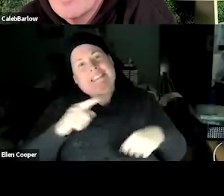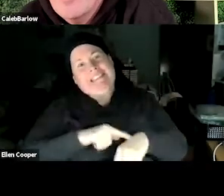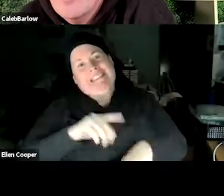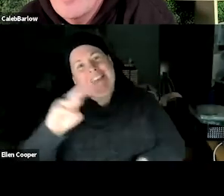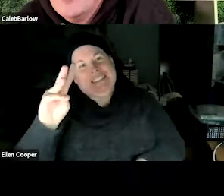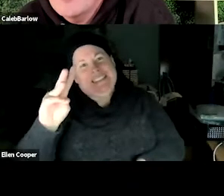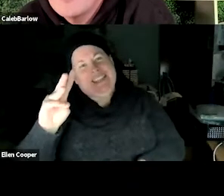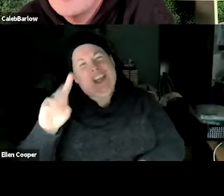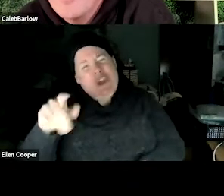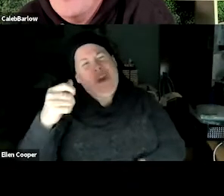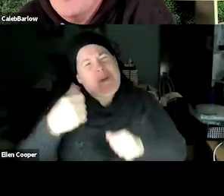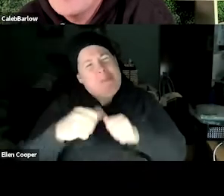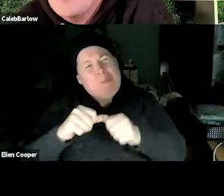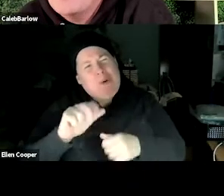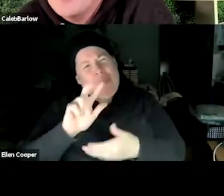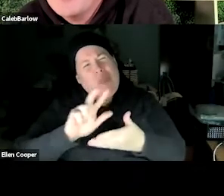CalebBarlow: Oh, yeah, yeah. Oh, I remember